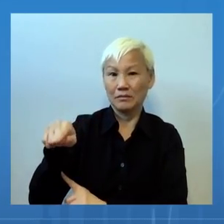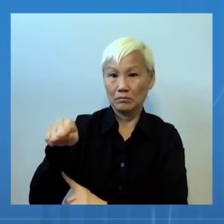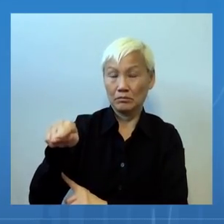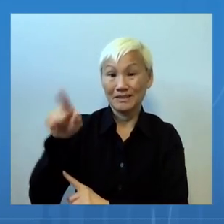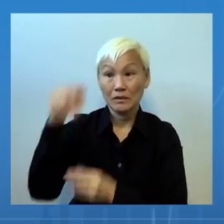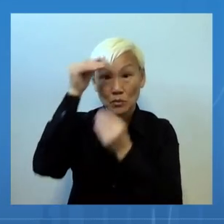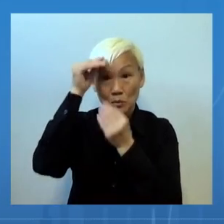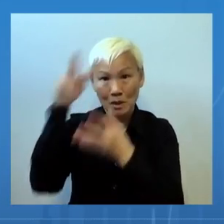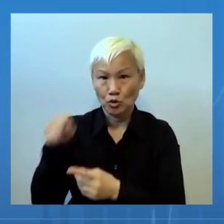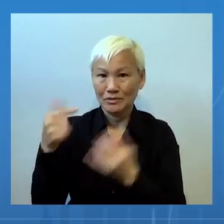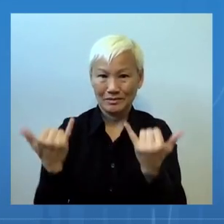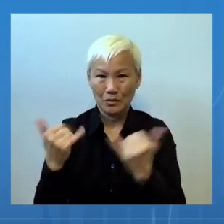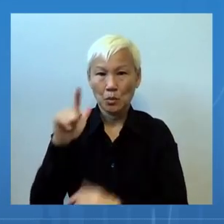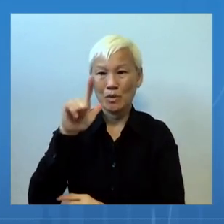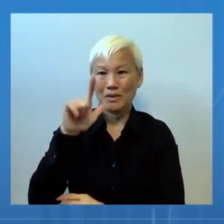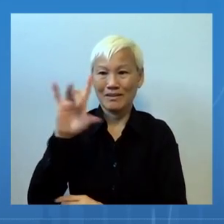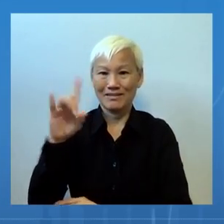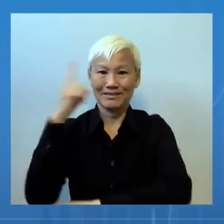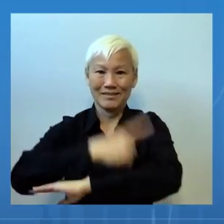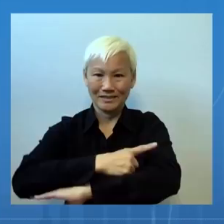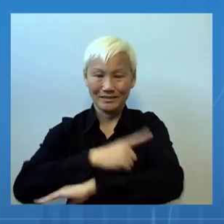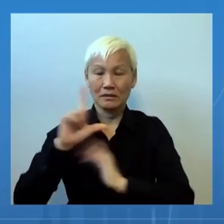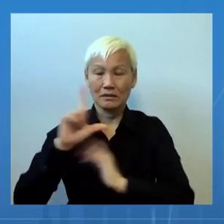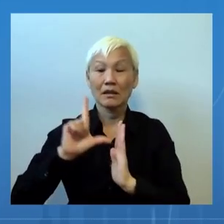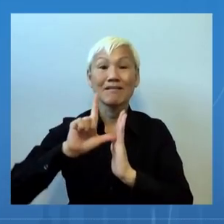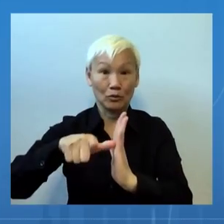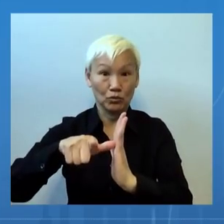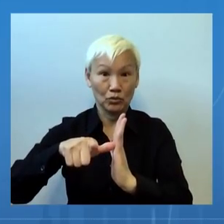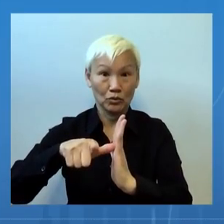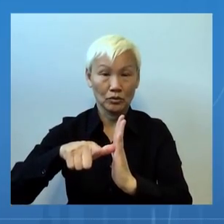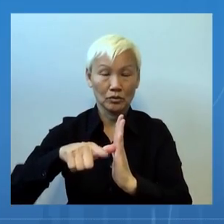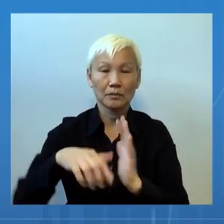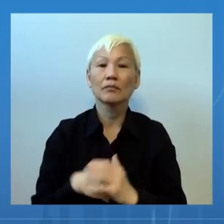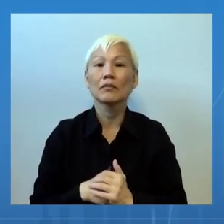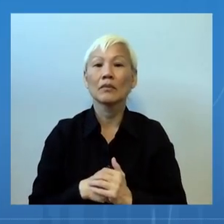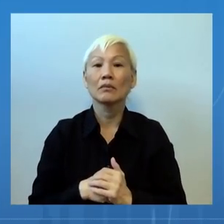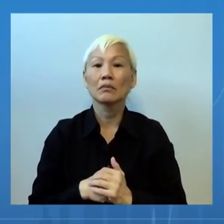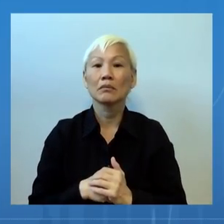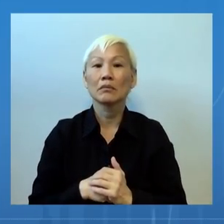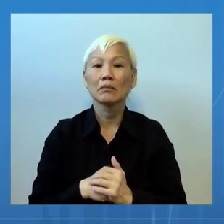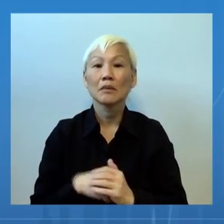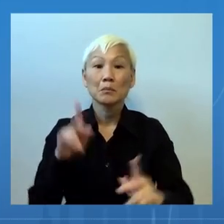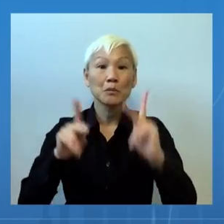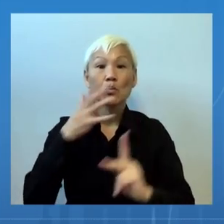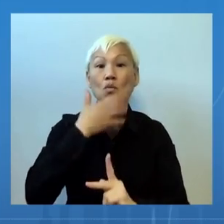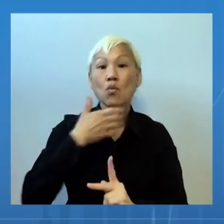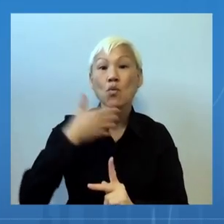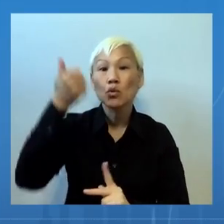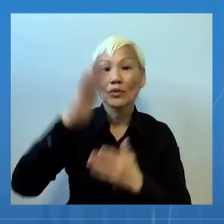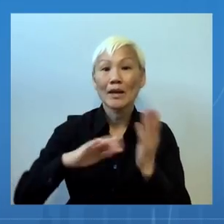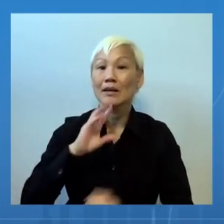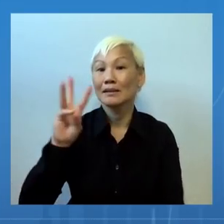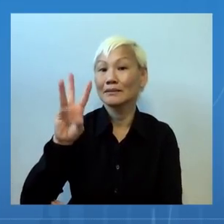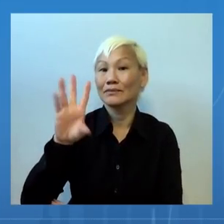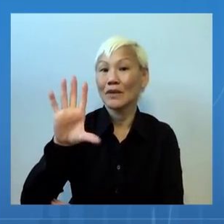as well as in those older than 65. For example, look on the righthand part of the slide.